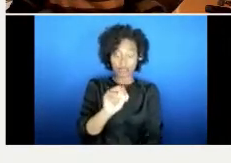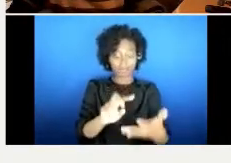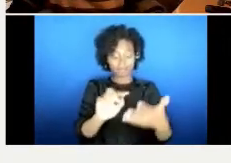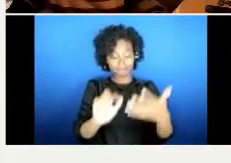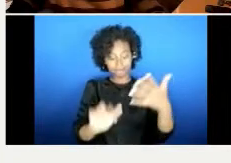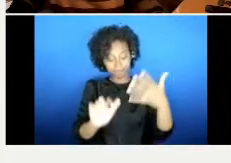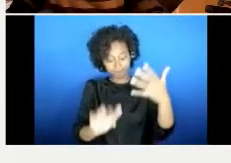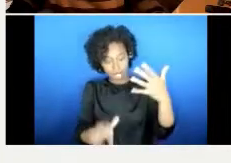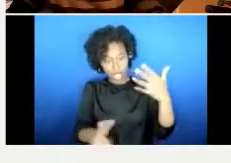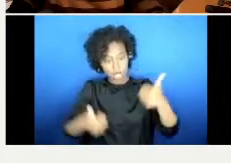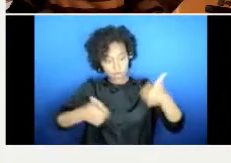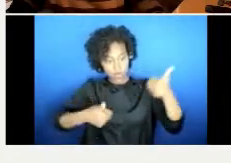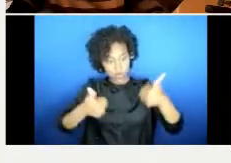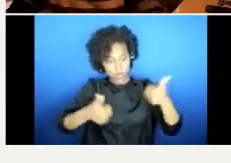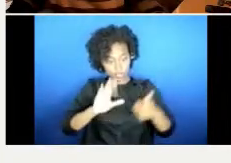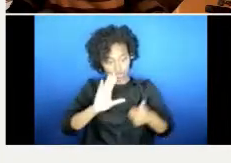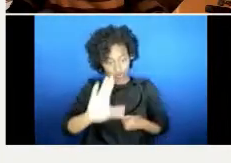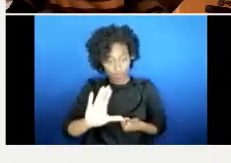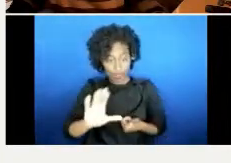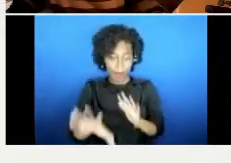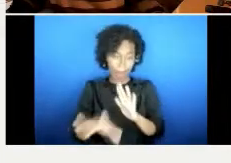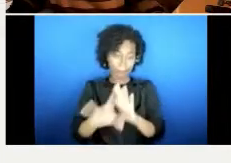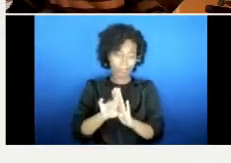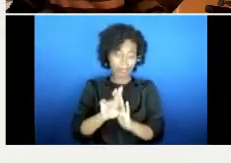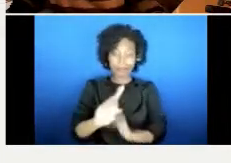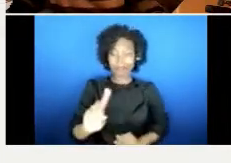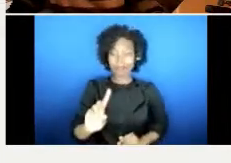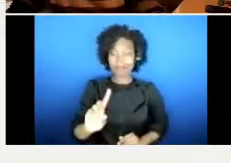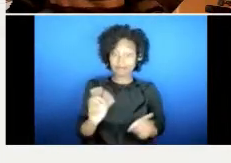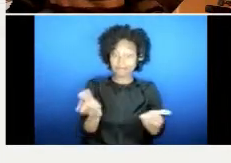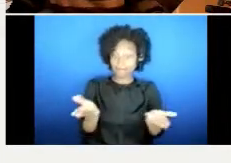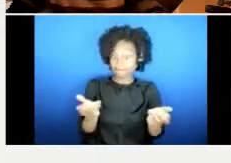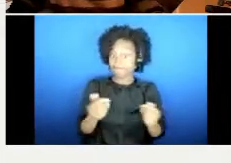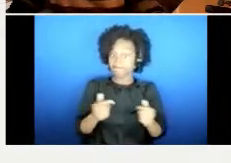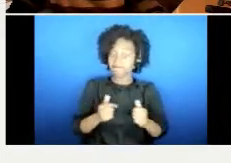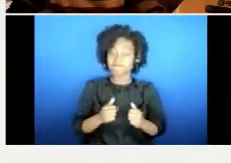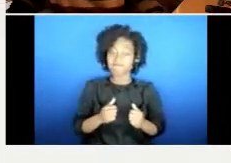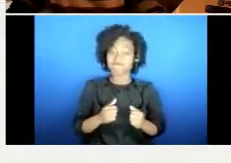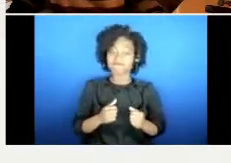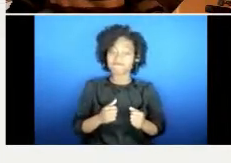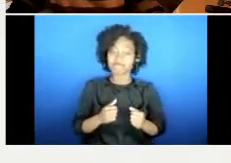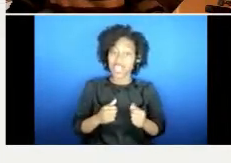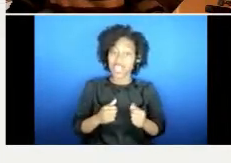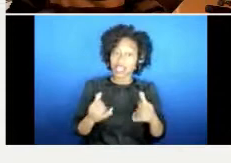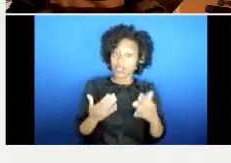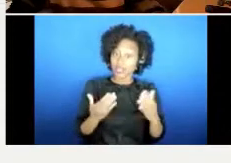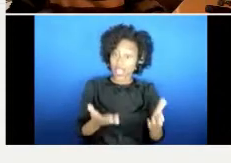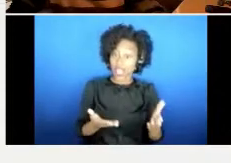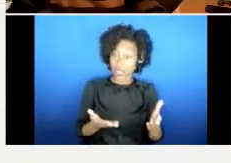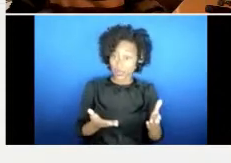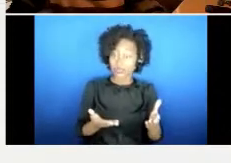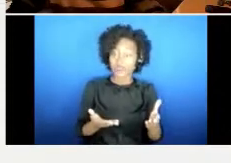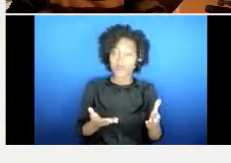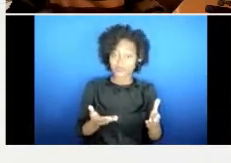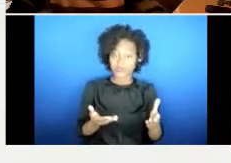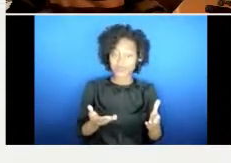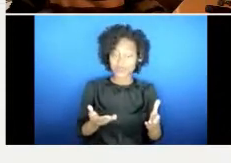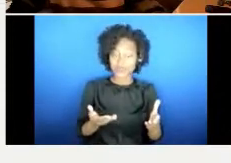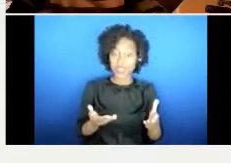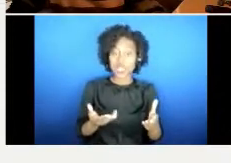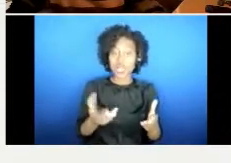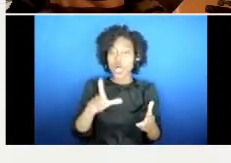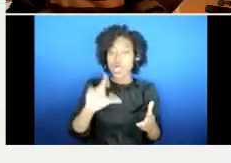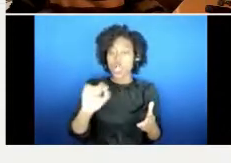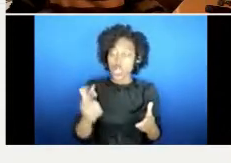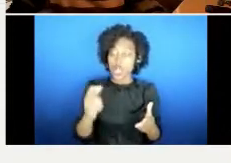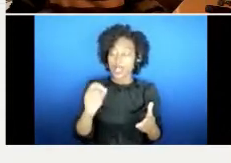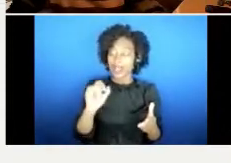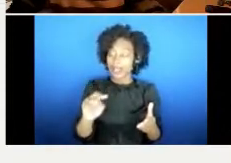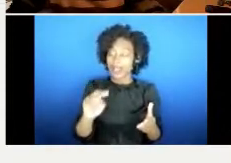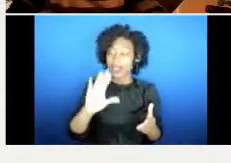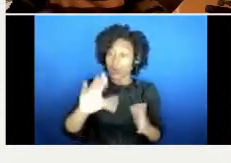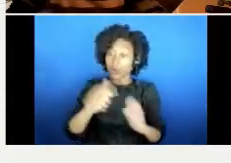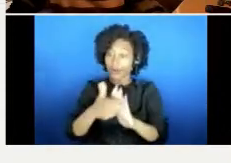14:07:27 I'm picking division D. There, you need to log into your account, your profile.